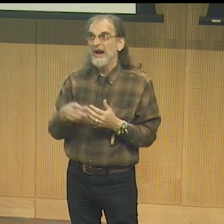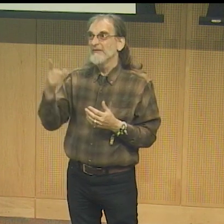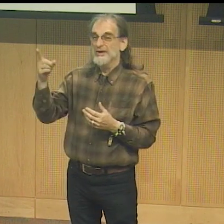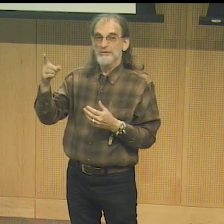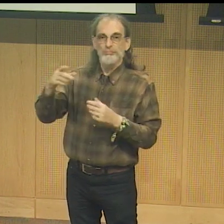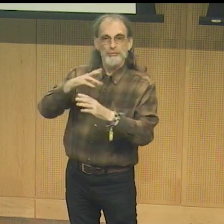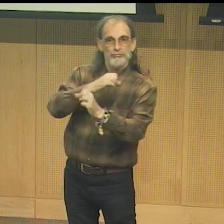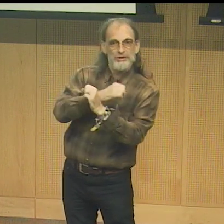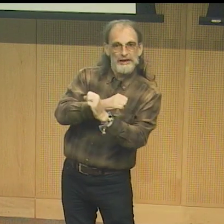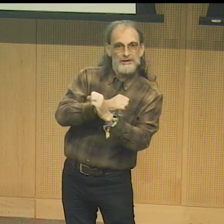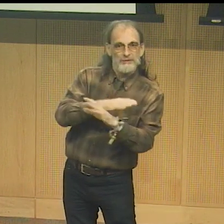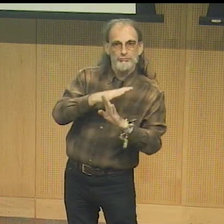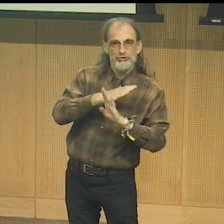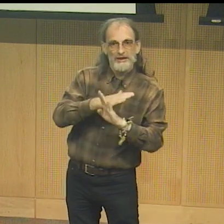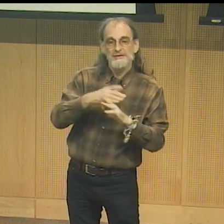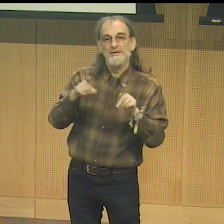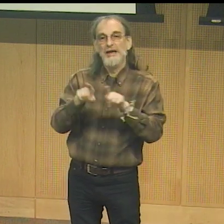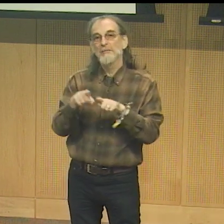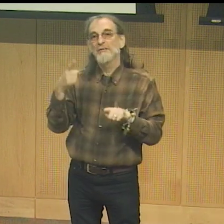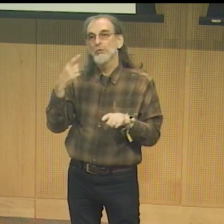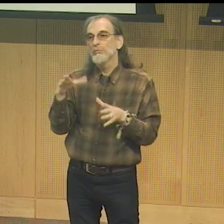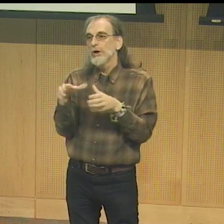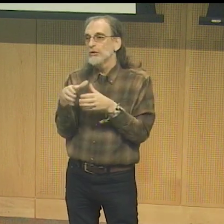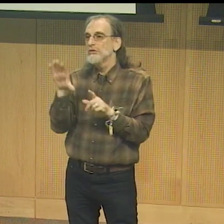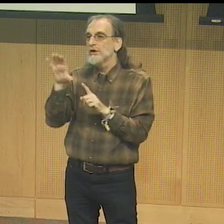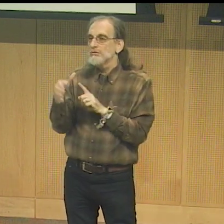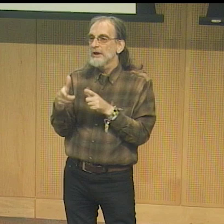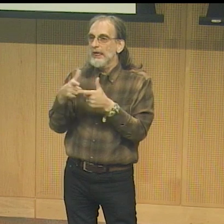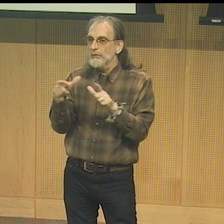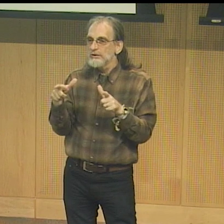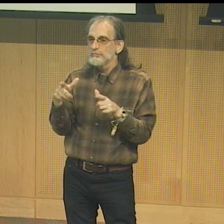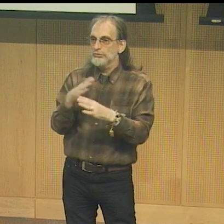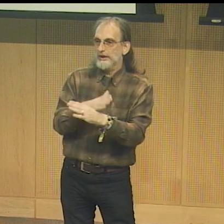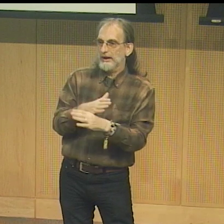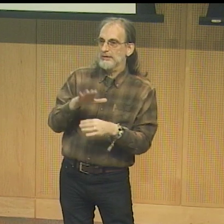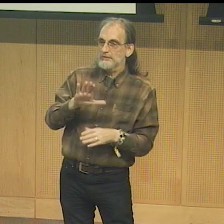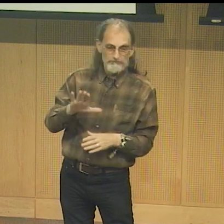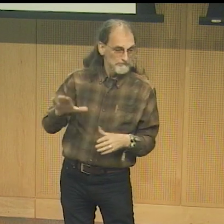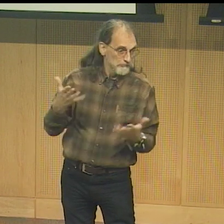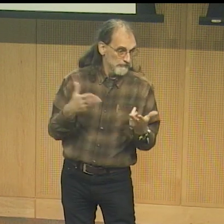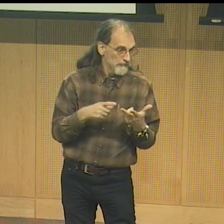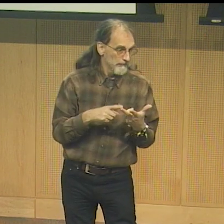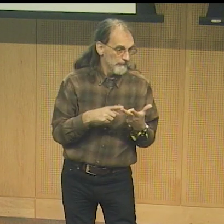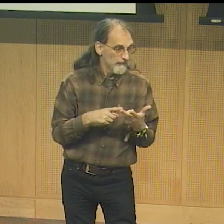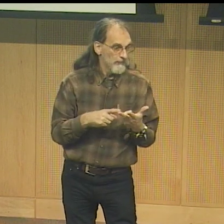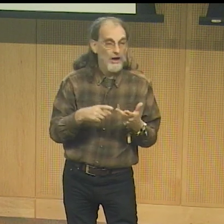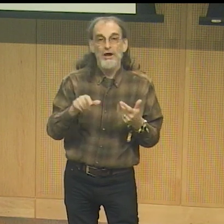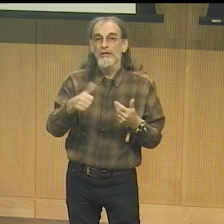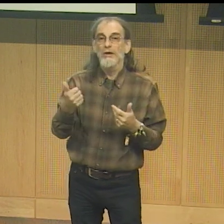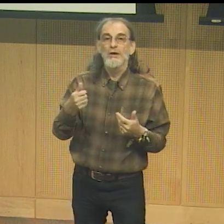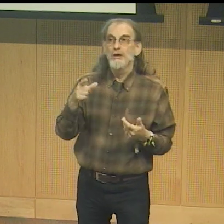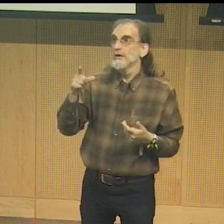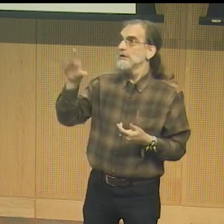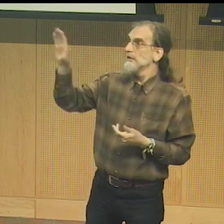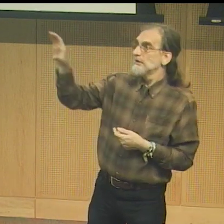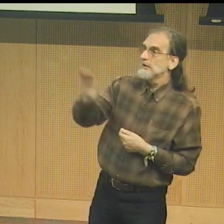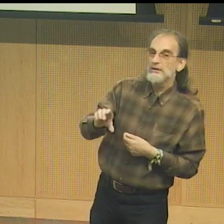So, I think we need to have the cultural view to protect things, but we need legislation to gain access to laws.